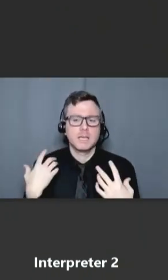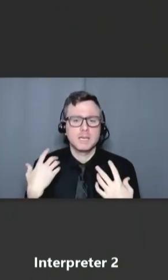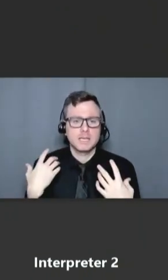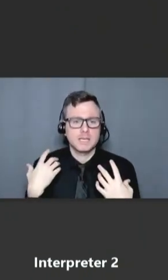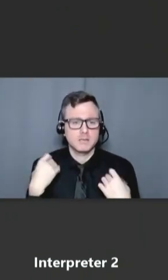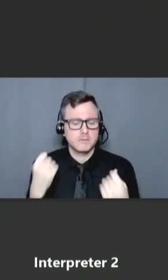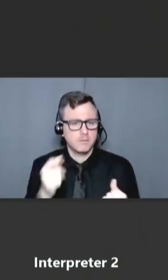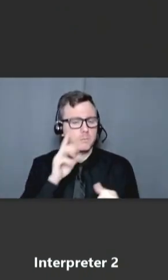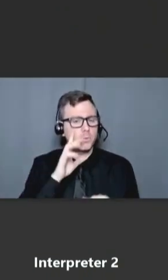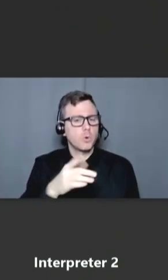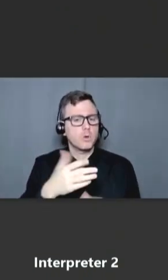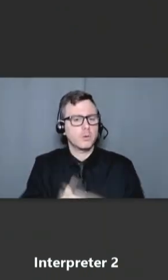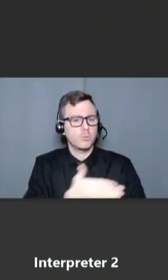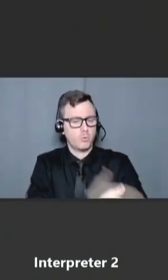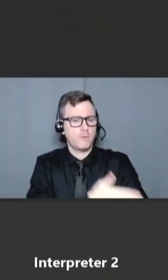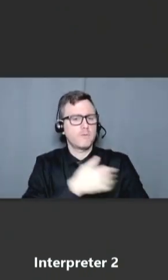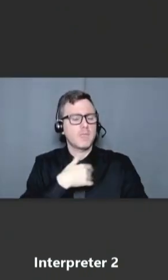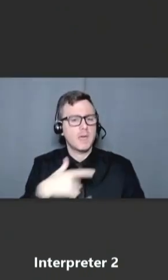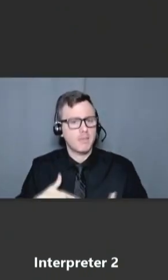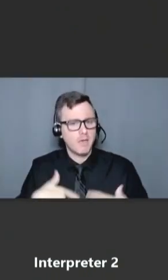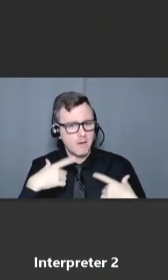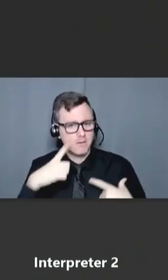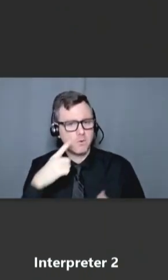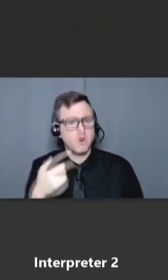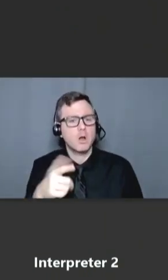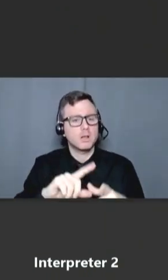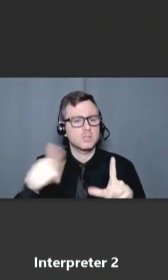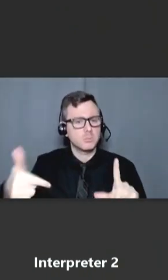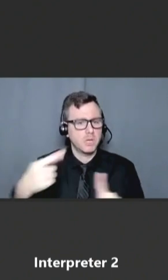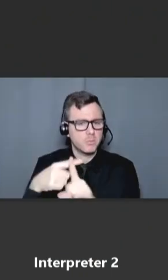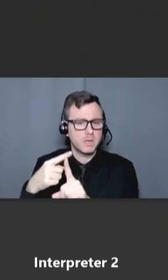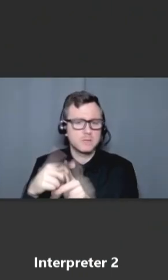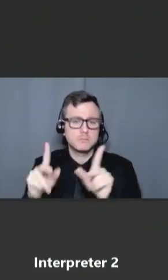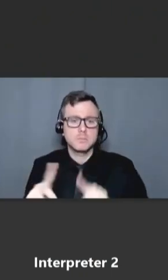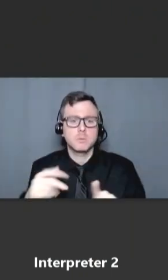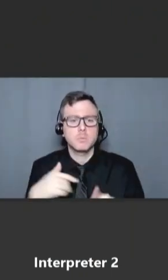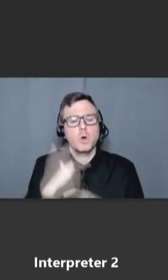bisexual, and transgender people by working to increase understanding and encourage the adoption